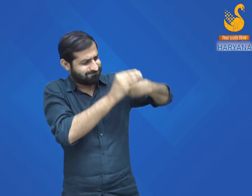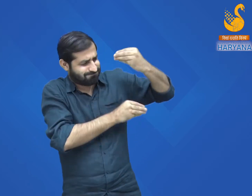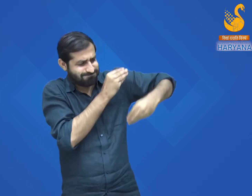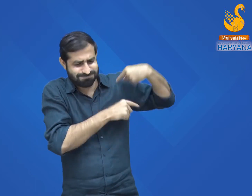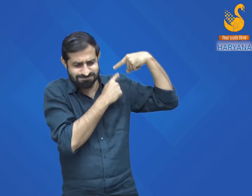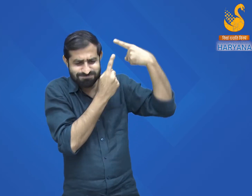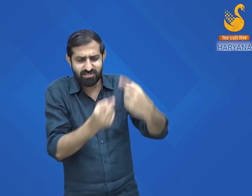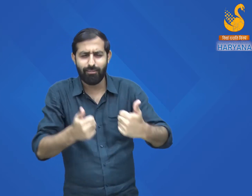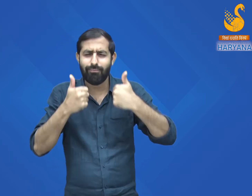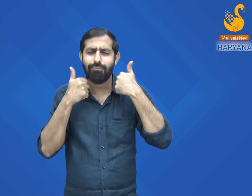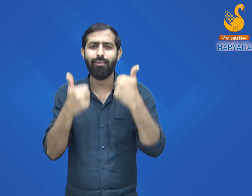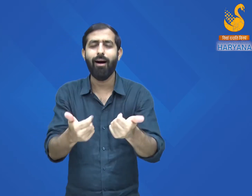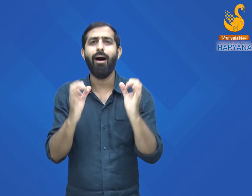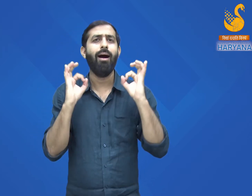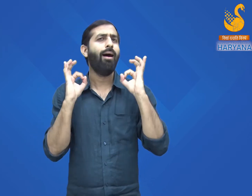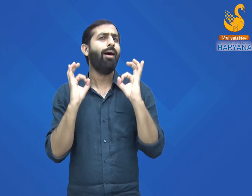This connection is straight to the heart.